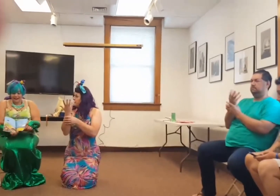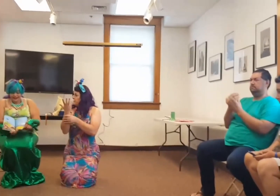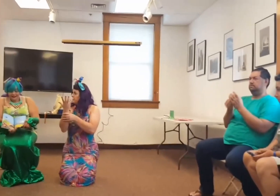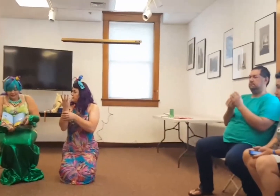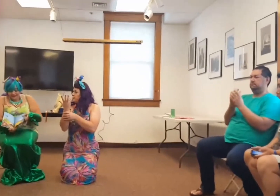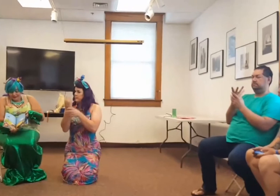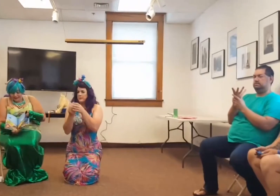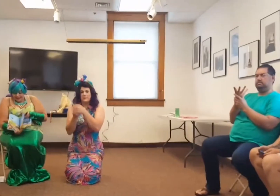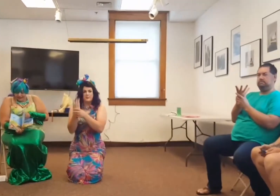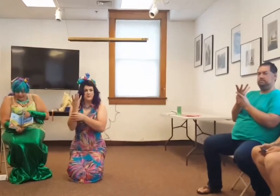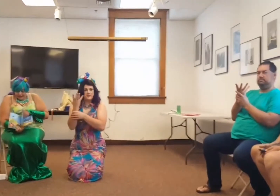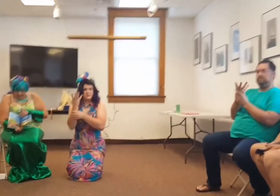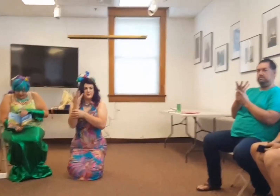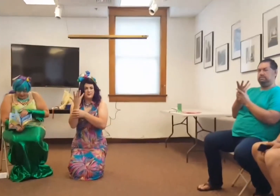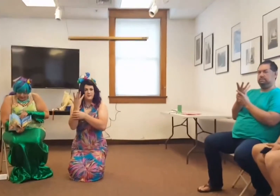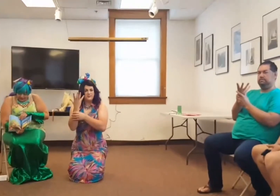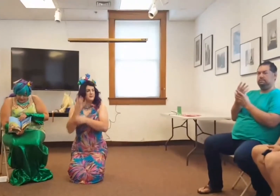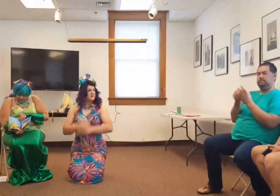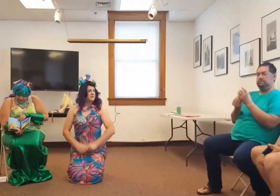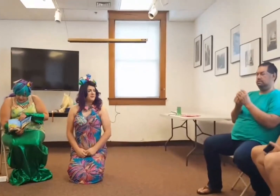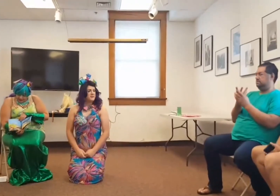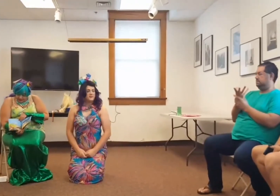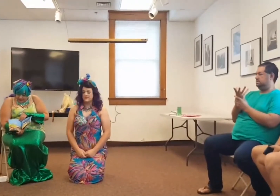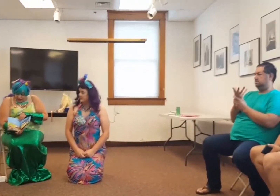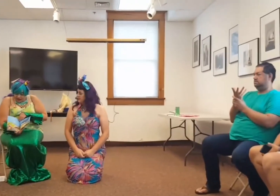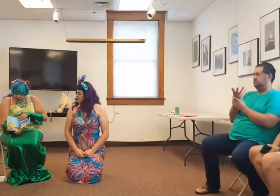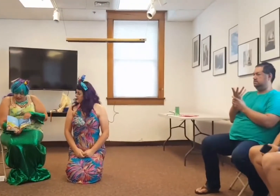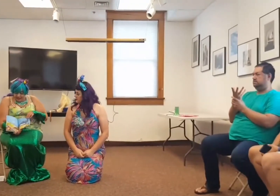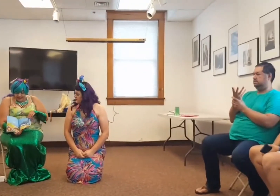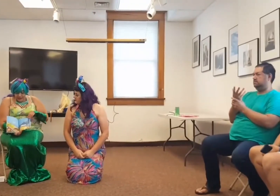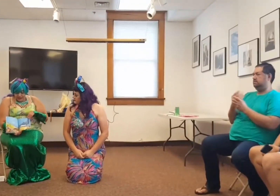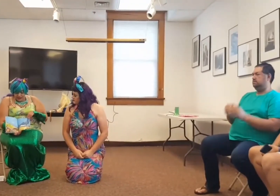"Kelp." ZOEY: Little shark sees big shark.